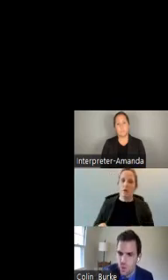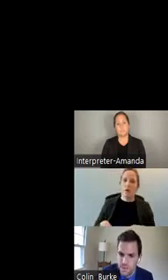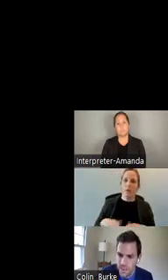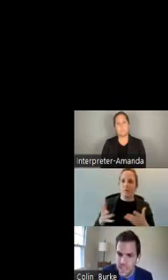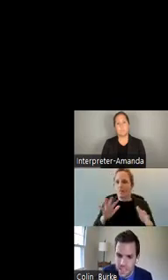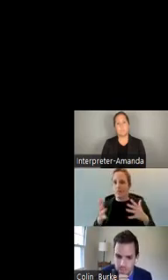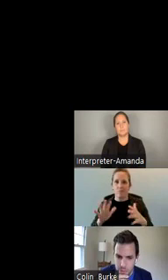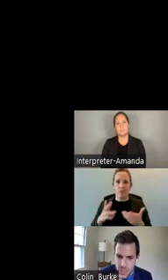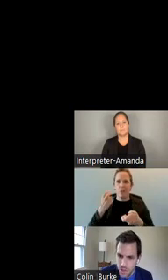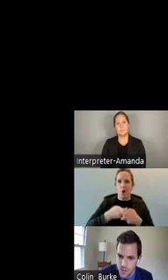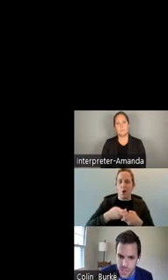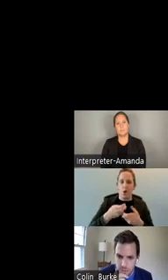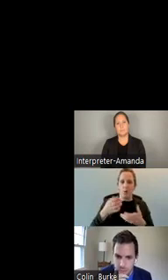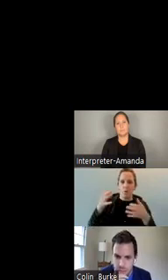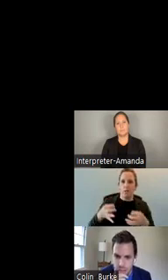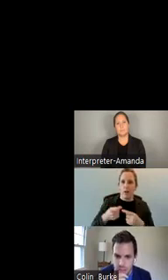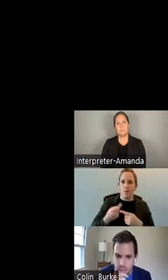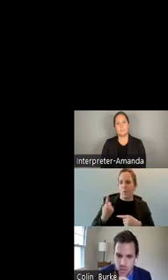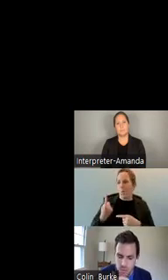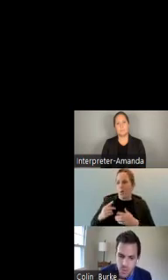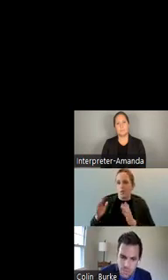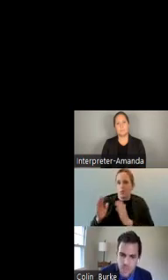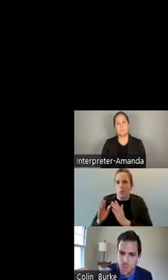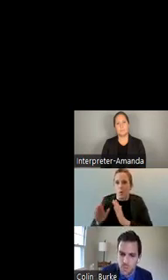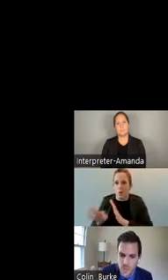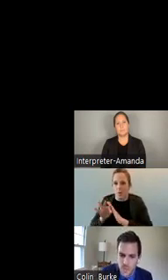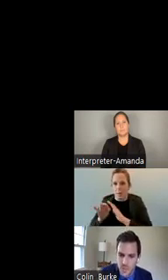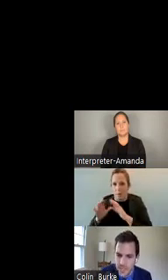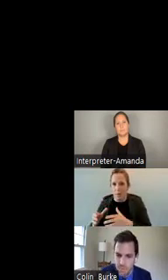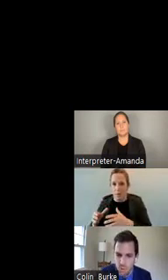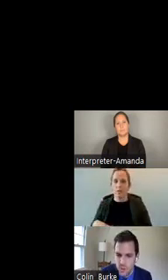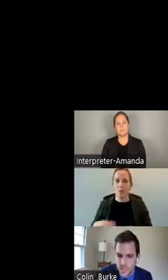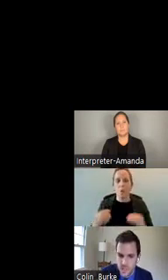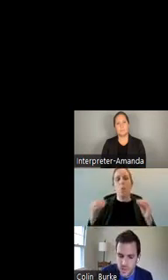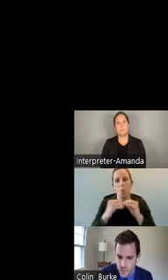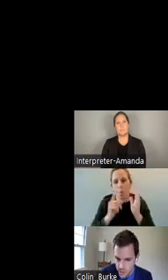just one finding from a smaller sample so so much more research is needed and more precise research